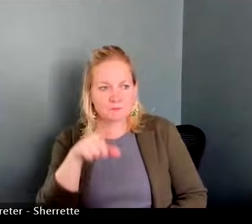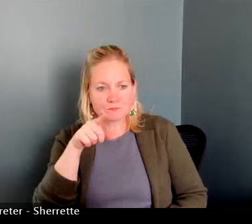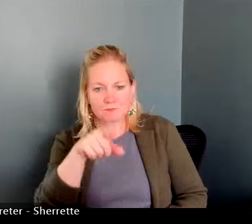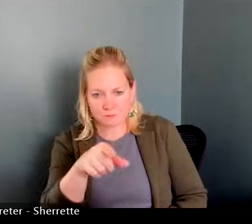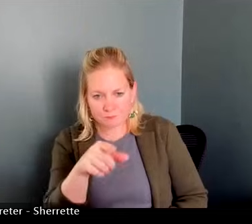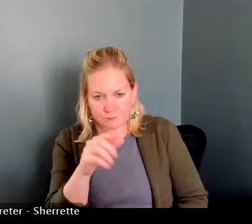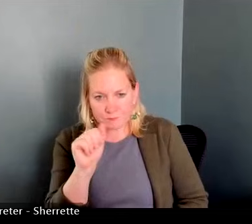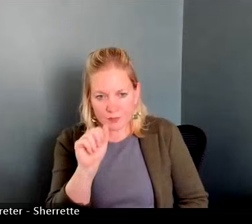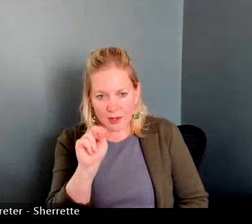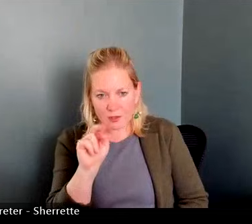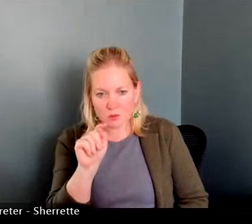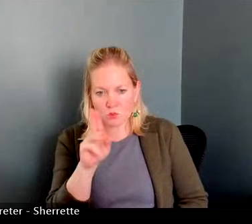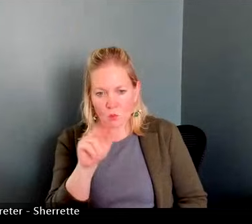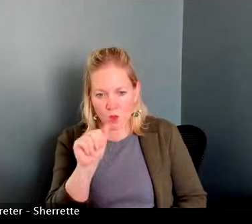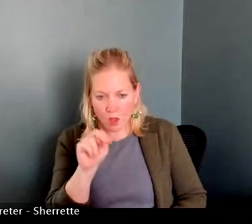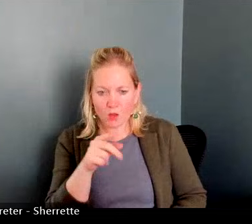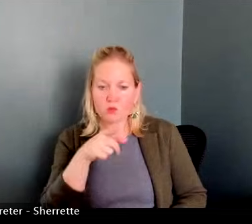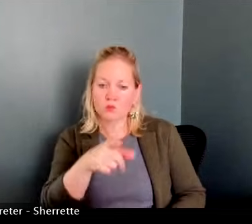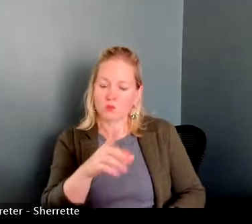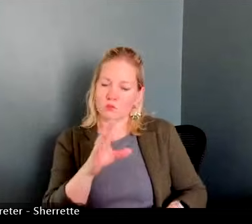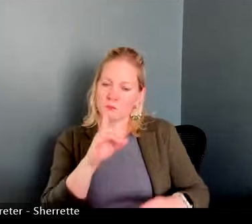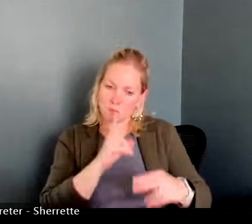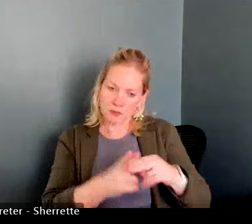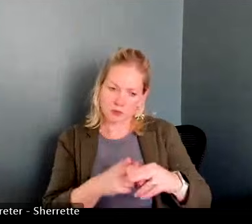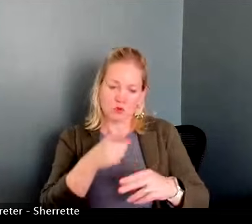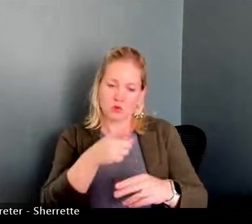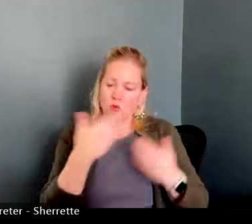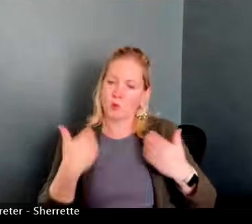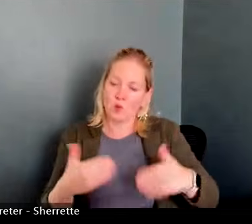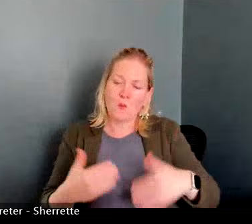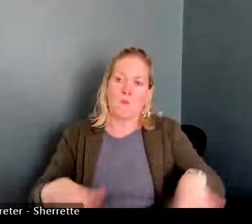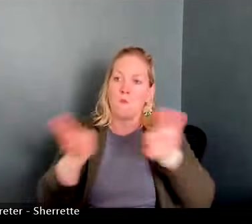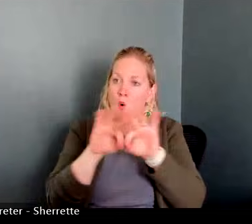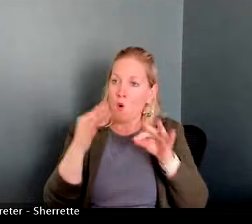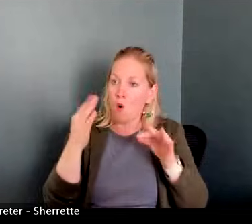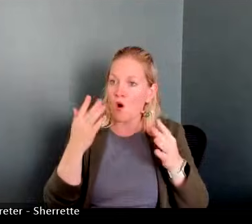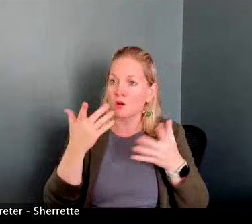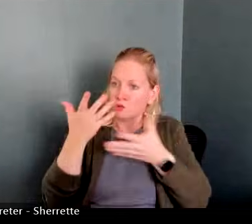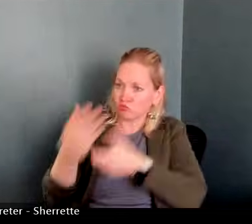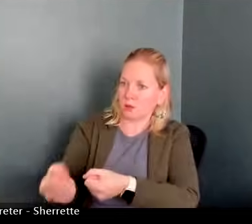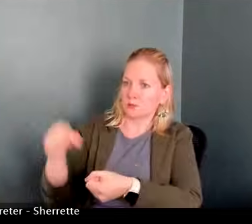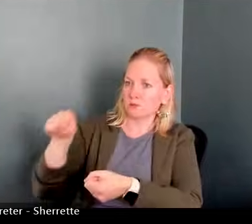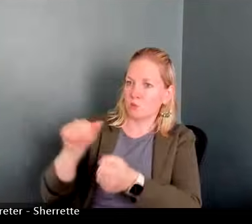organizations, other places that you feel are trusted sources where we can help get